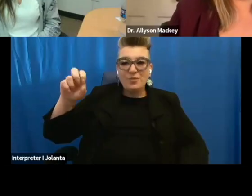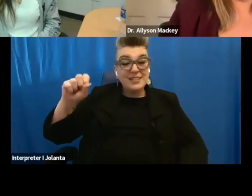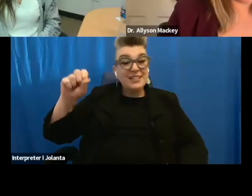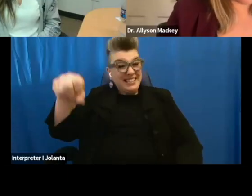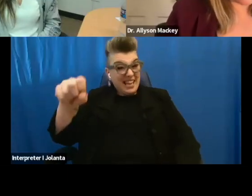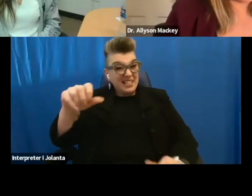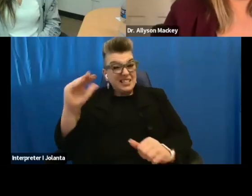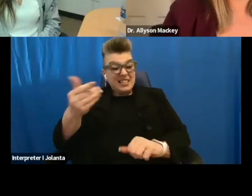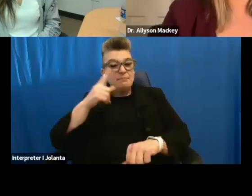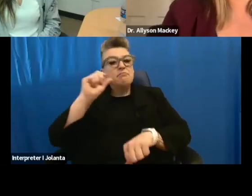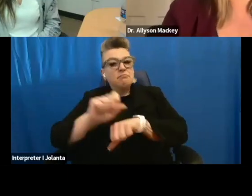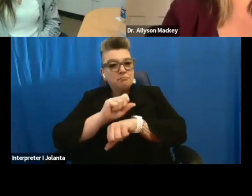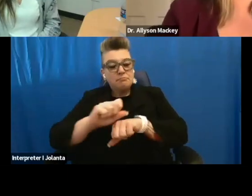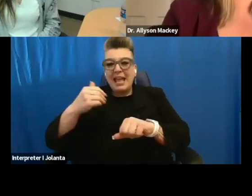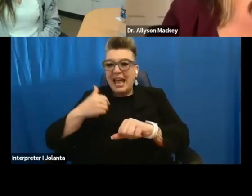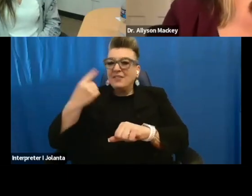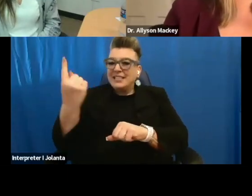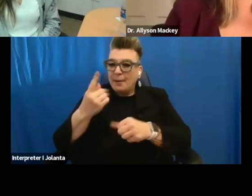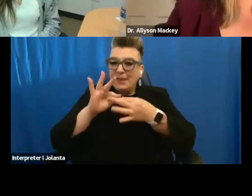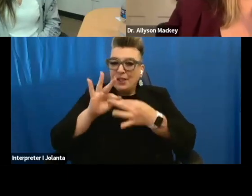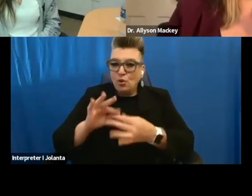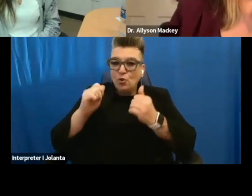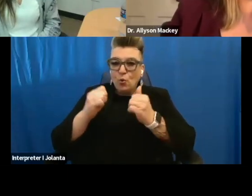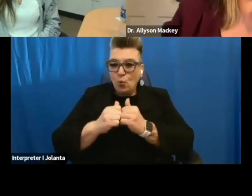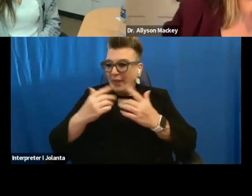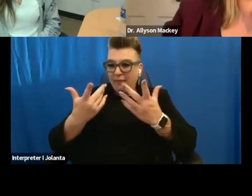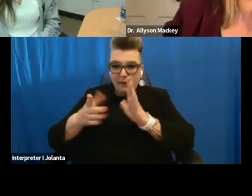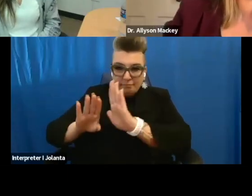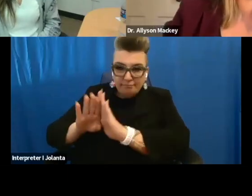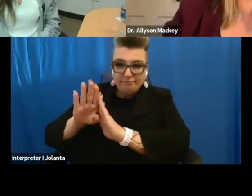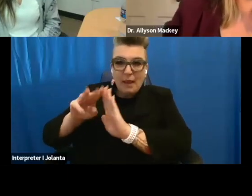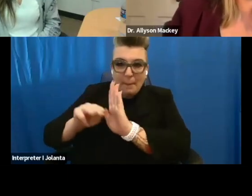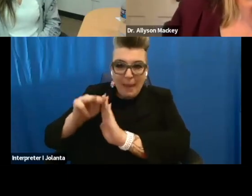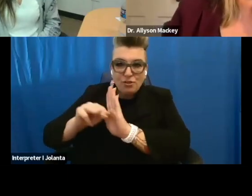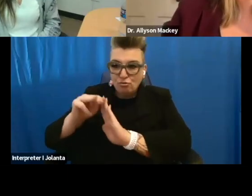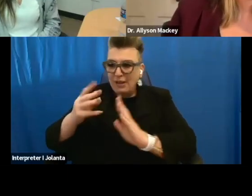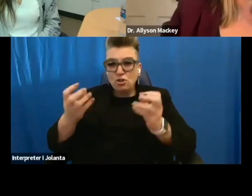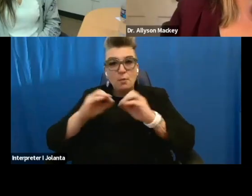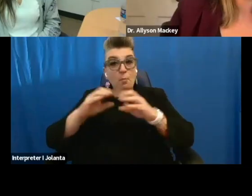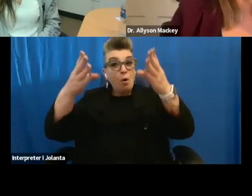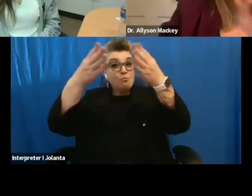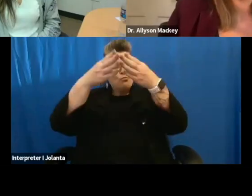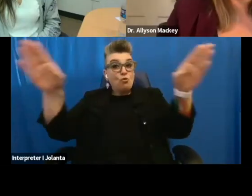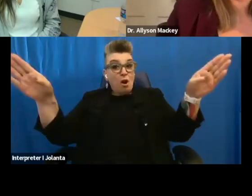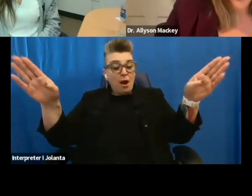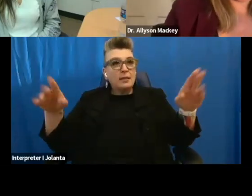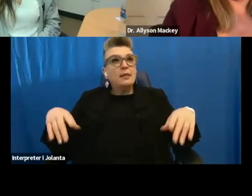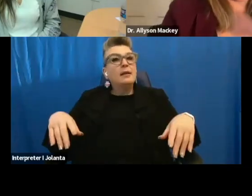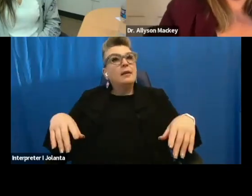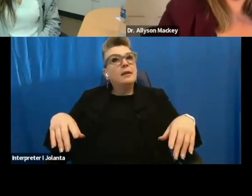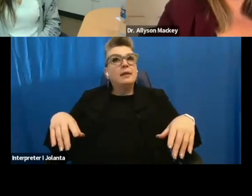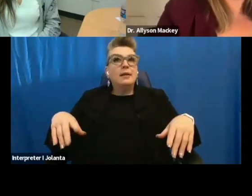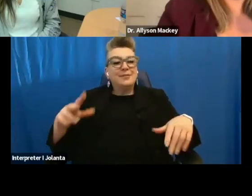more broadly um I will also say that we see I sort of ran out of time for this but we see